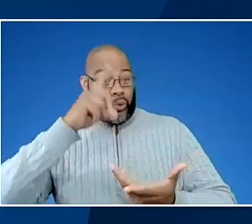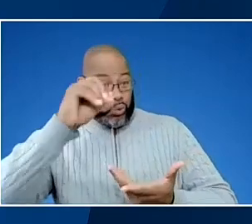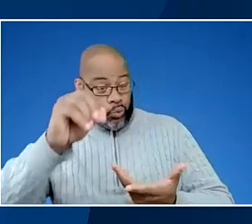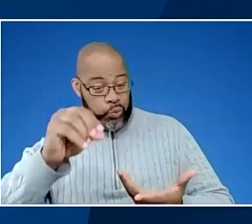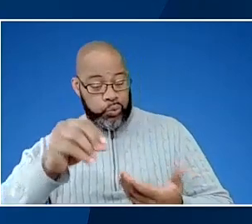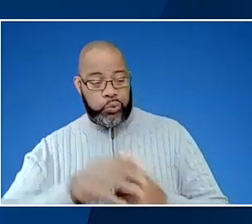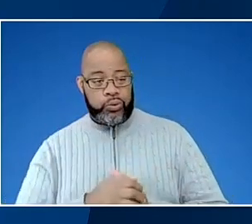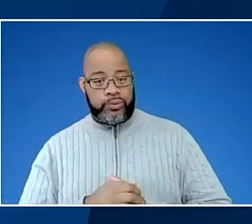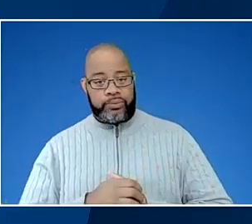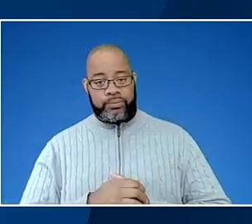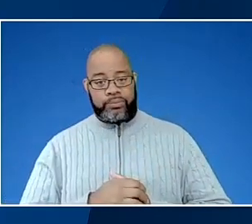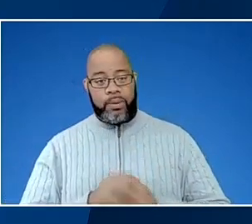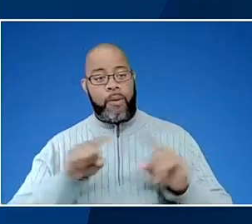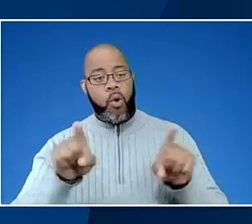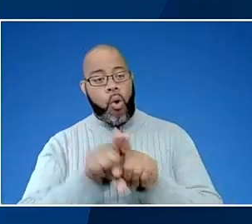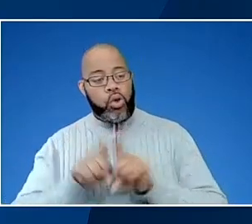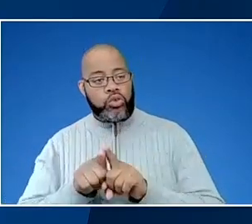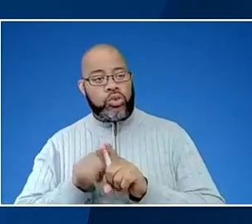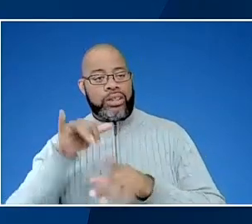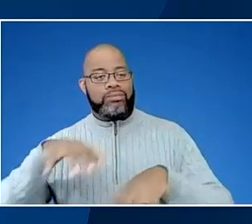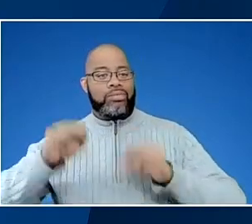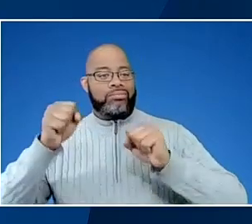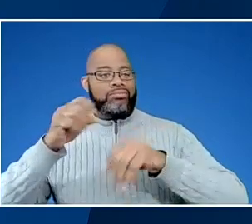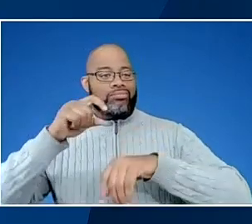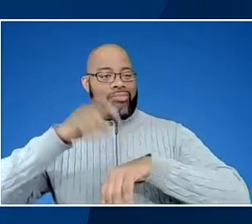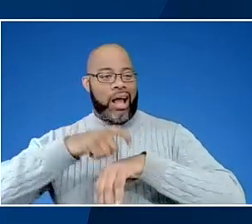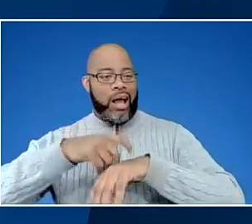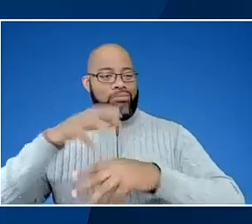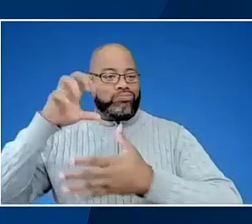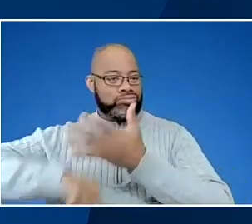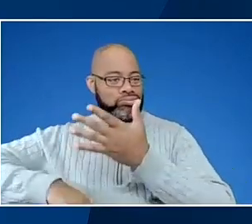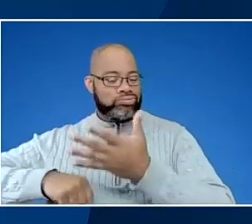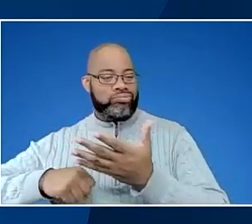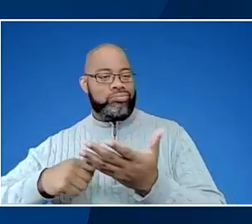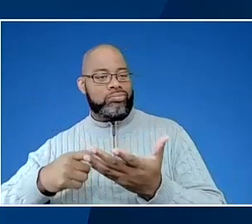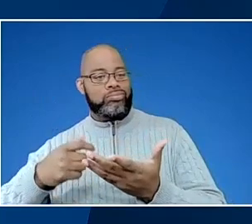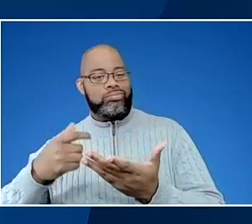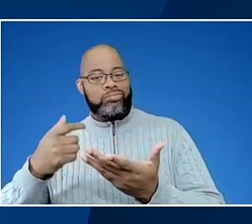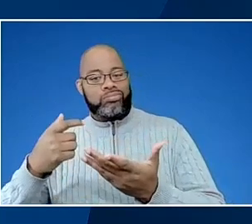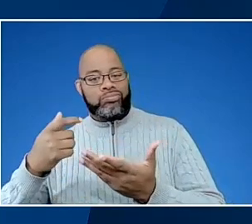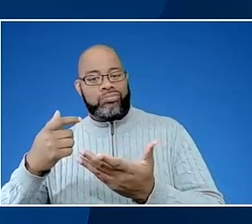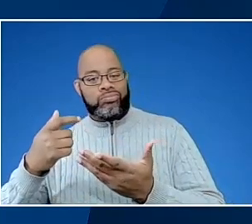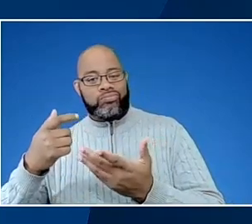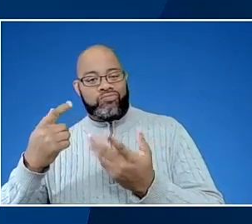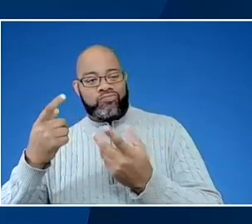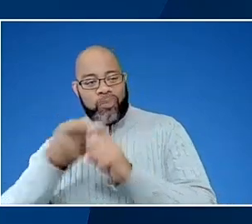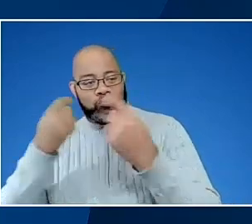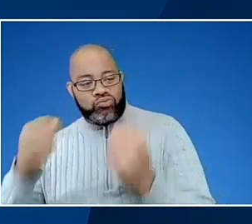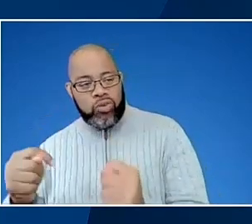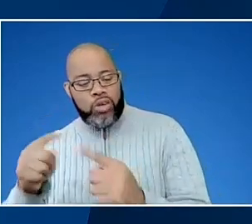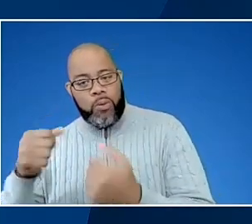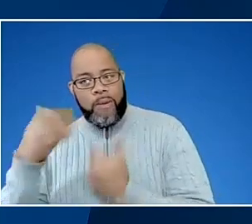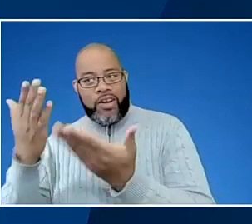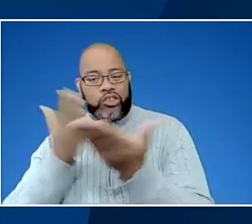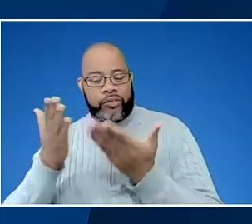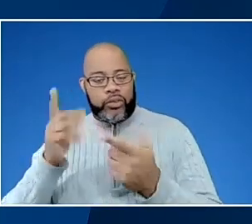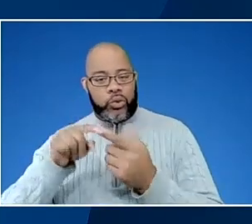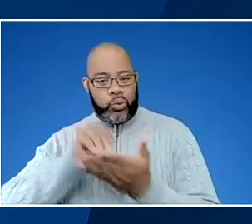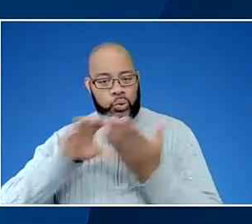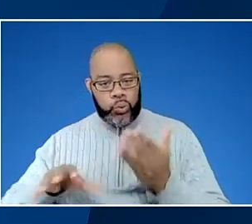But that also does take time away from trying to provide services to students by